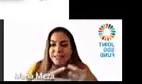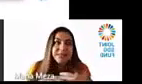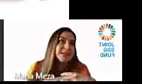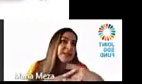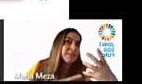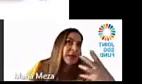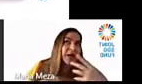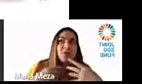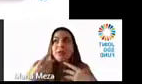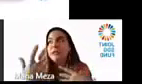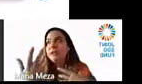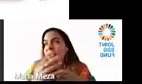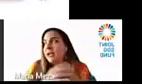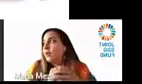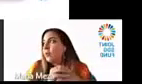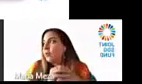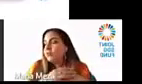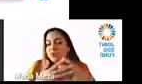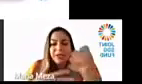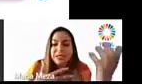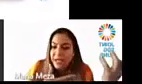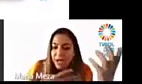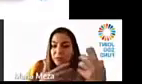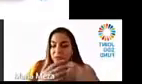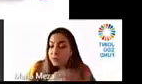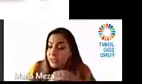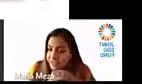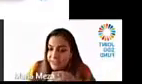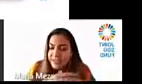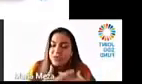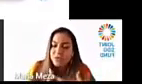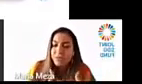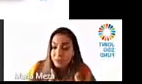the instances that determine whether or not Linder is delinamu from any of these, that